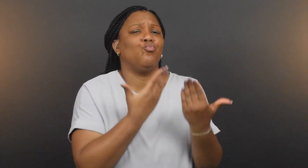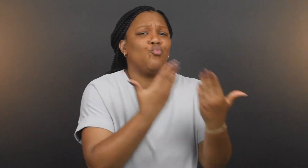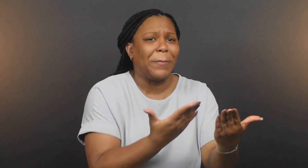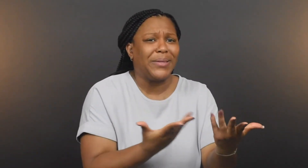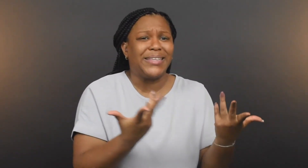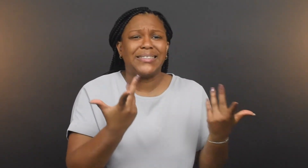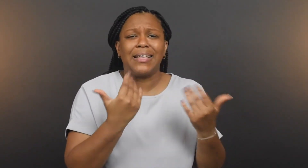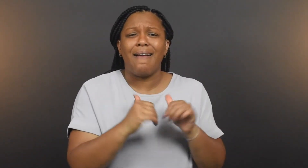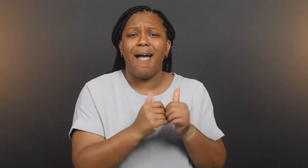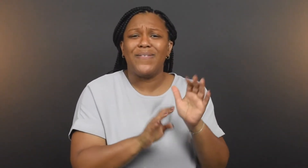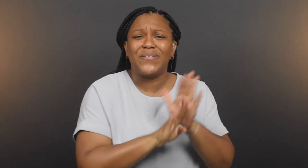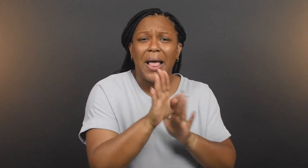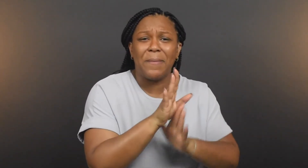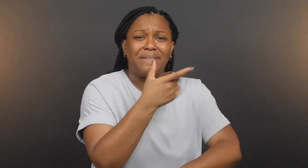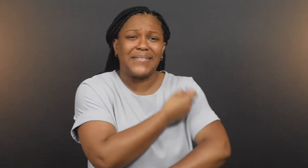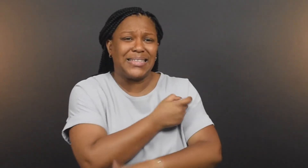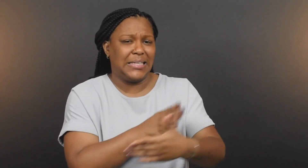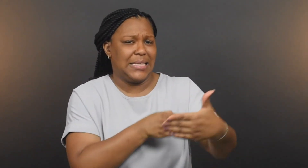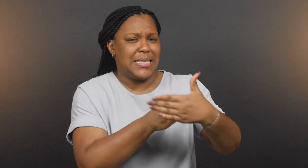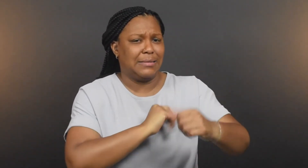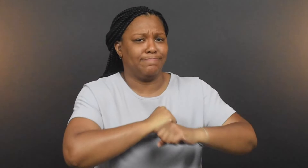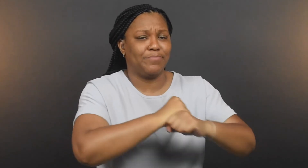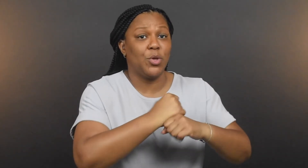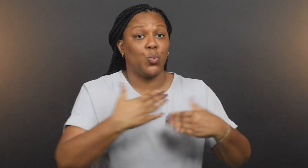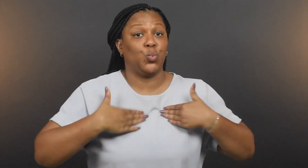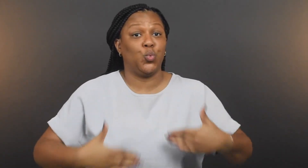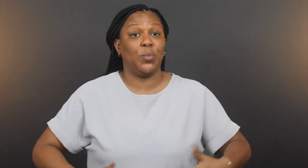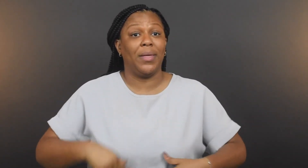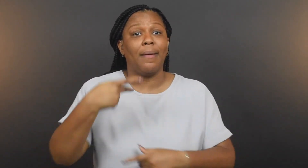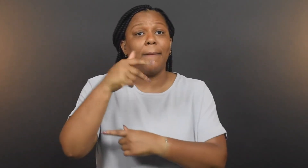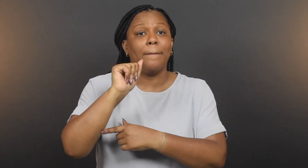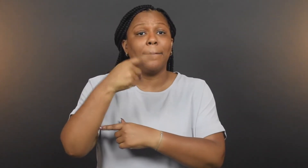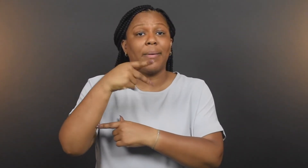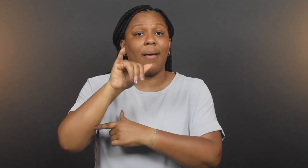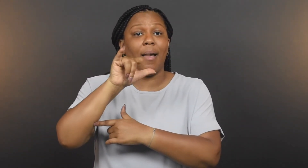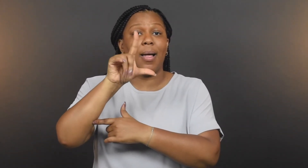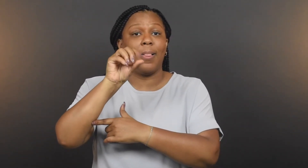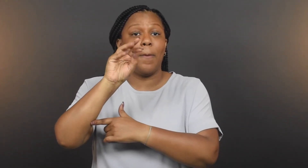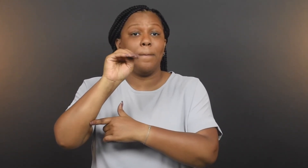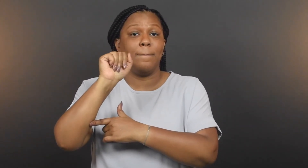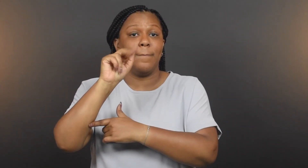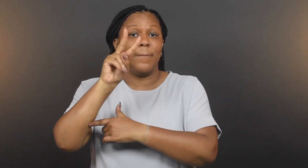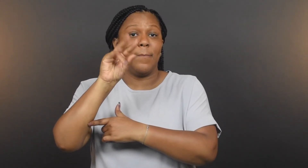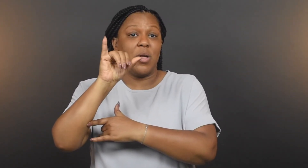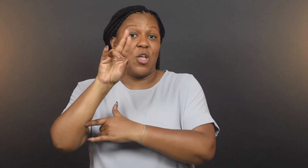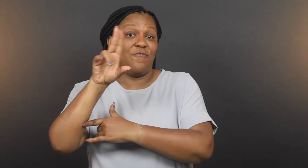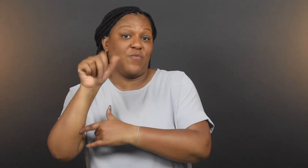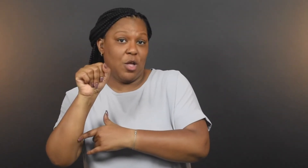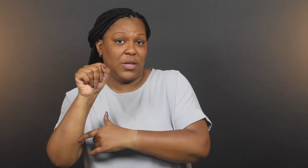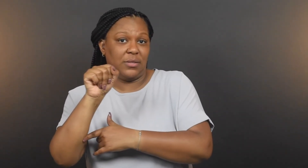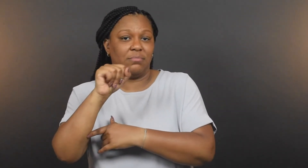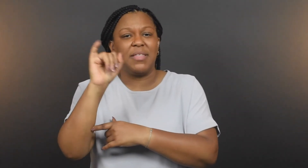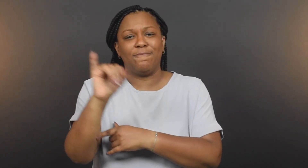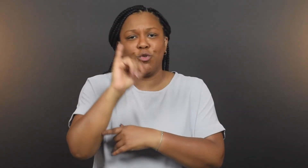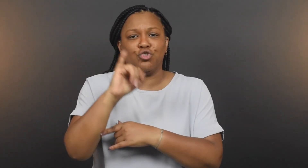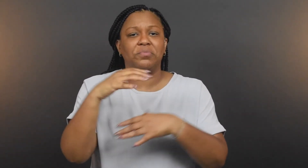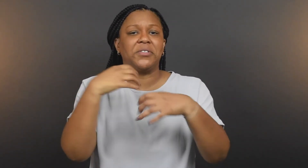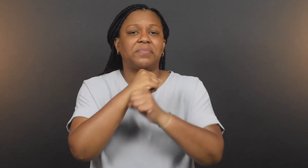the development of a vaccine against human papillomavirus infections (HPV),